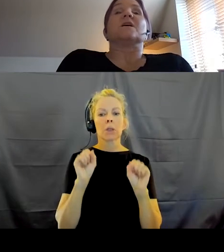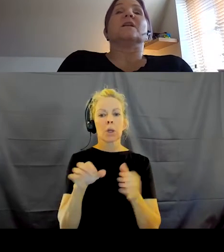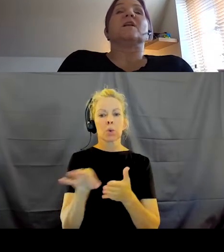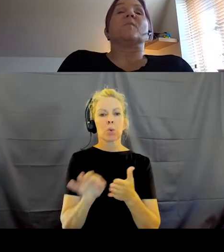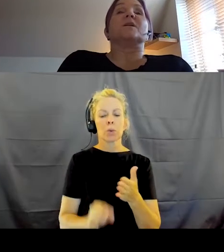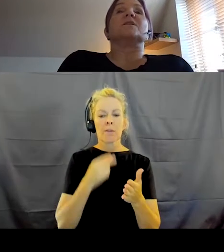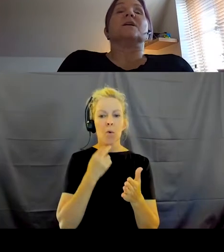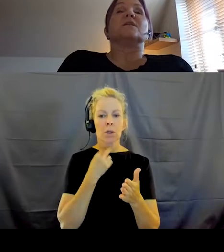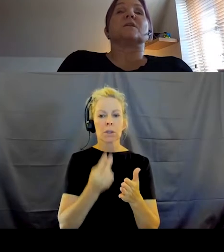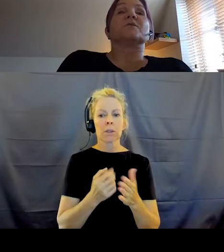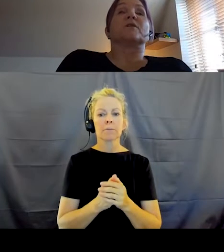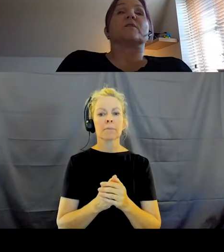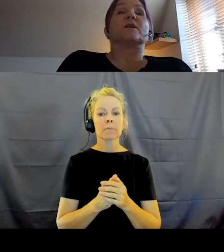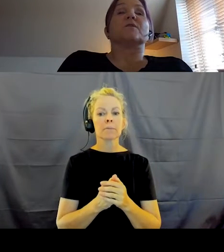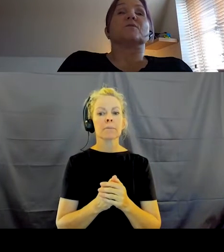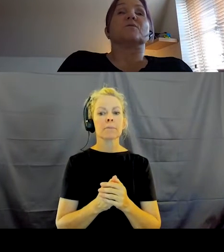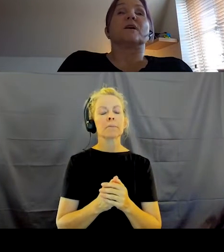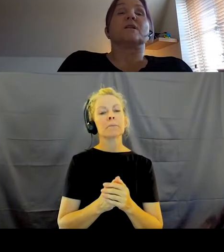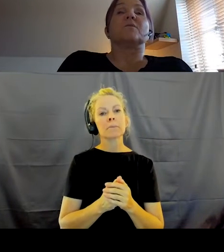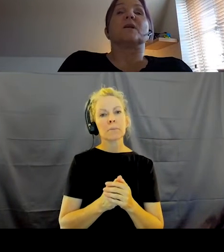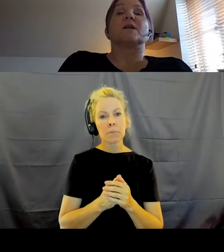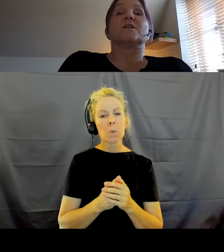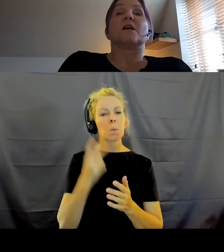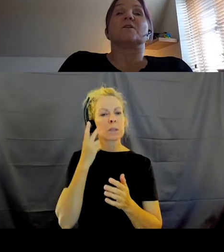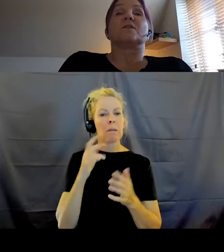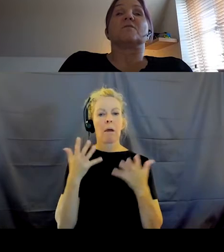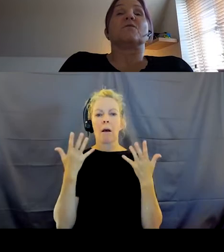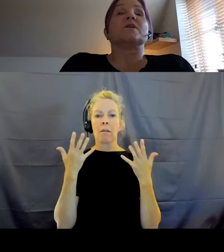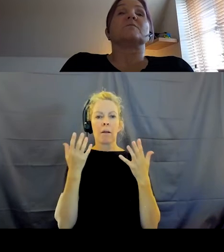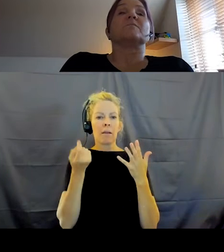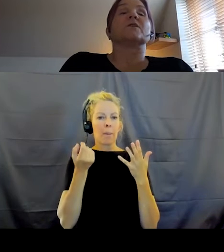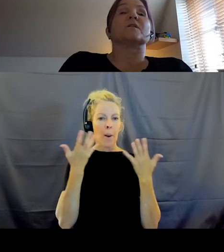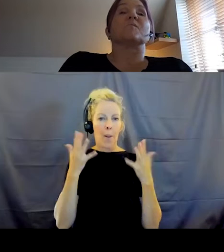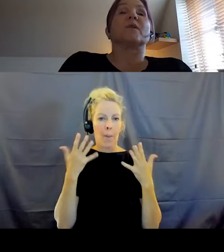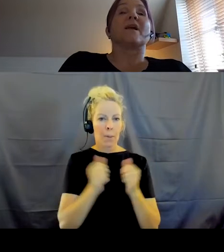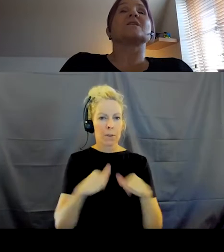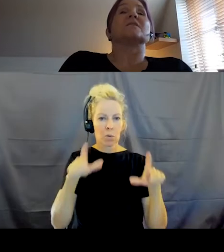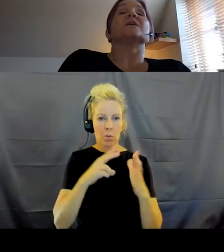this a little bit and some screen readers already. We can change the voice, for example the accent